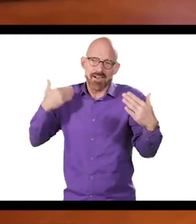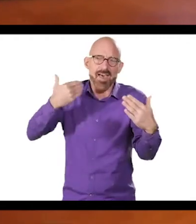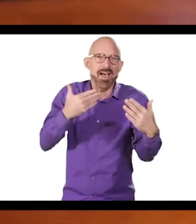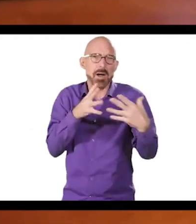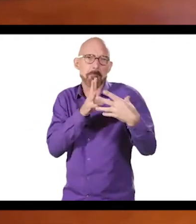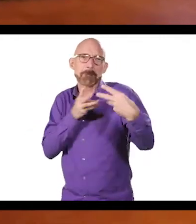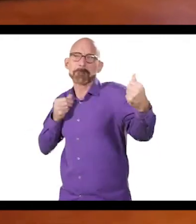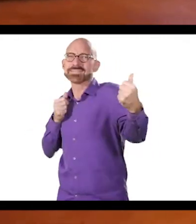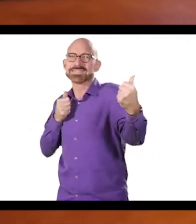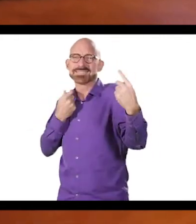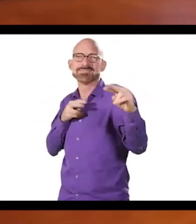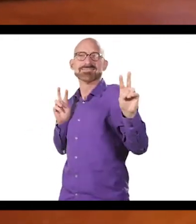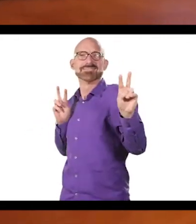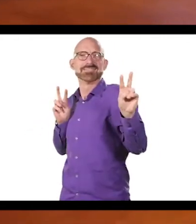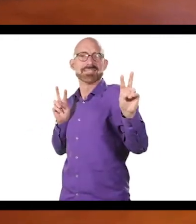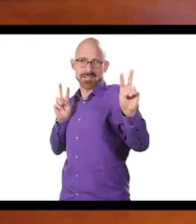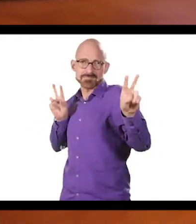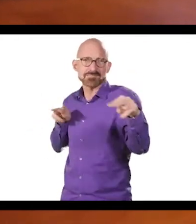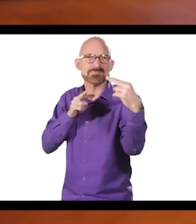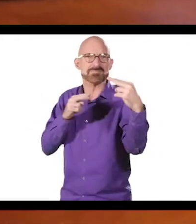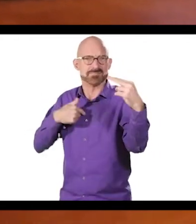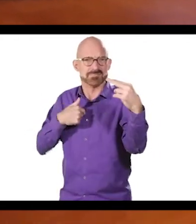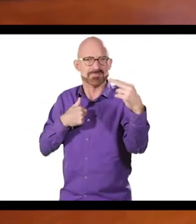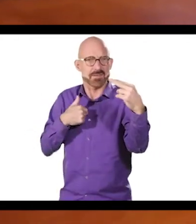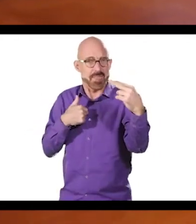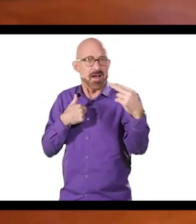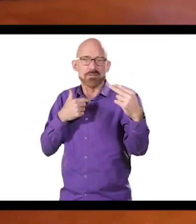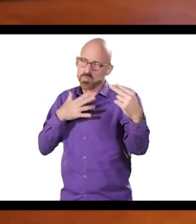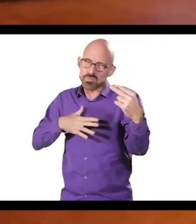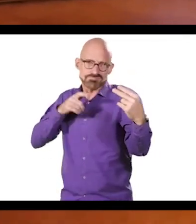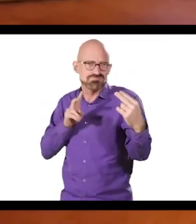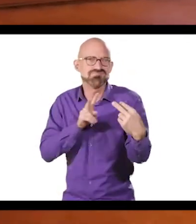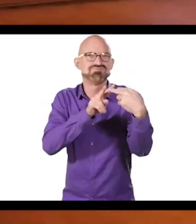relieving both of us at that of other burdensome things, such as our clothes,